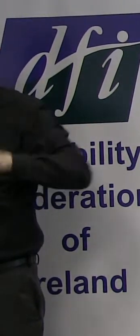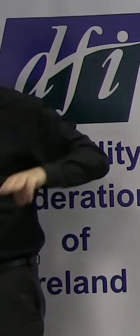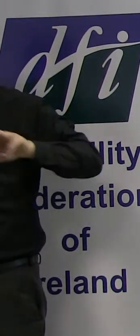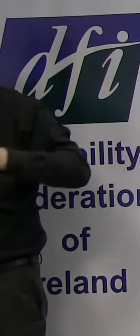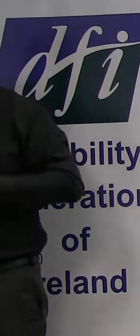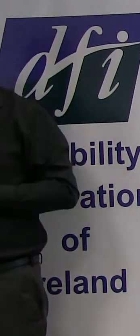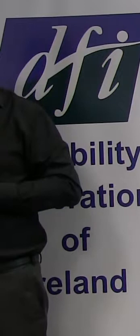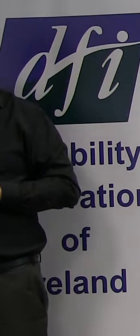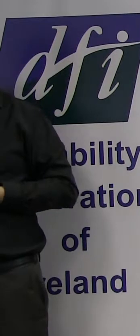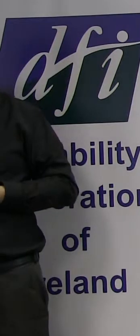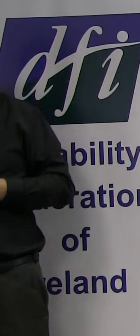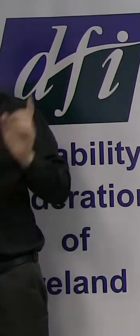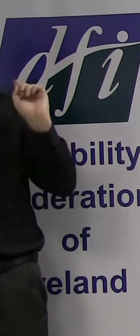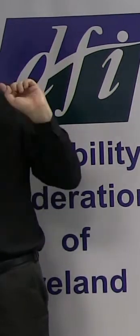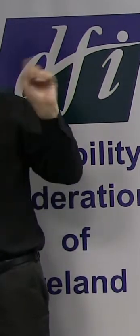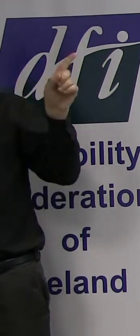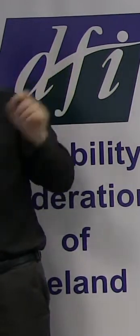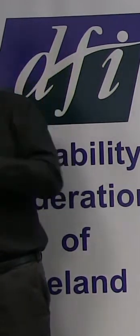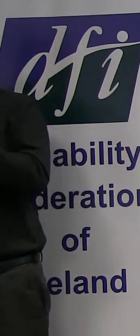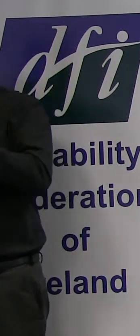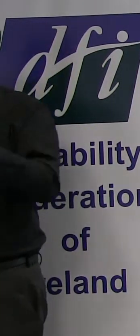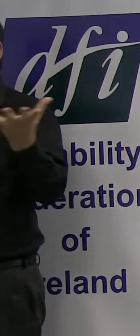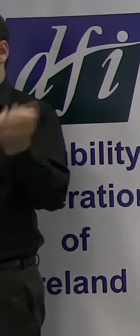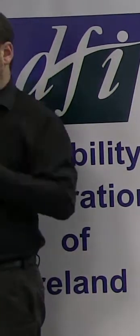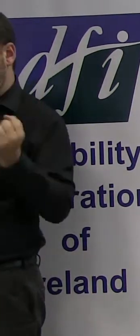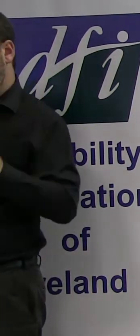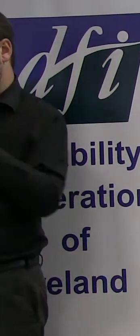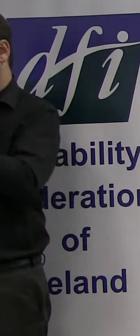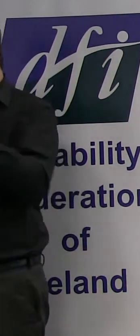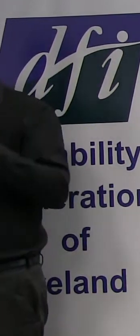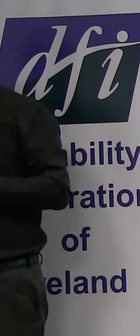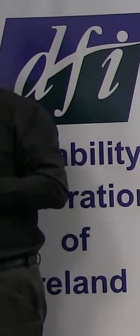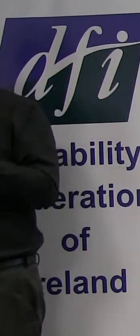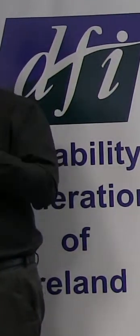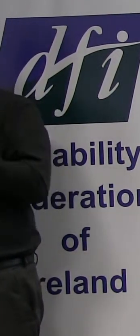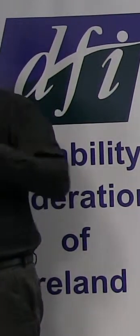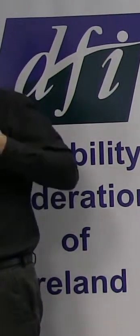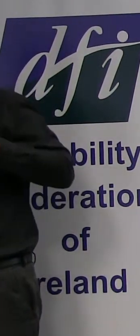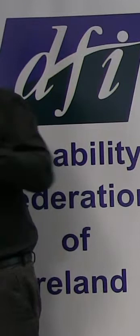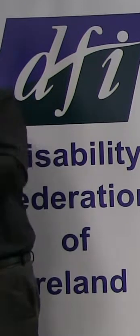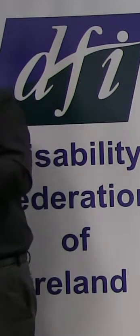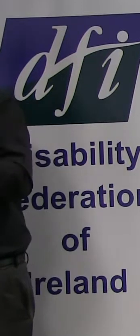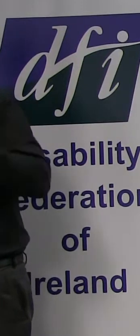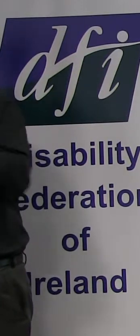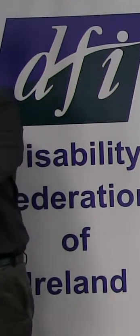increment property aside for operational maintenance must be used to advance the charitable purpose so we want to get people orientated around this is